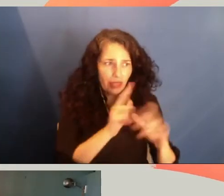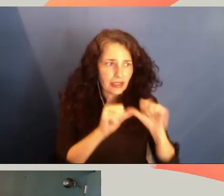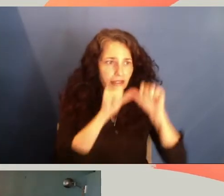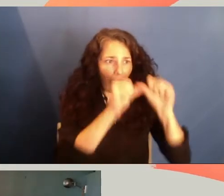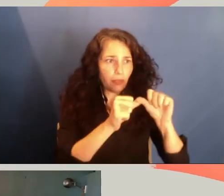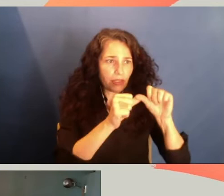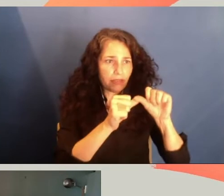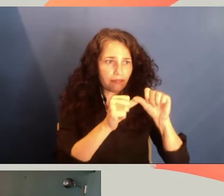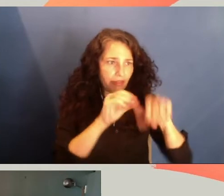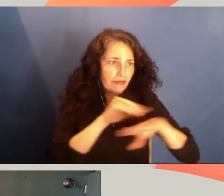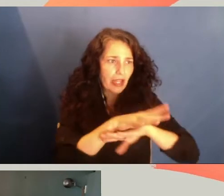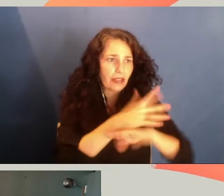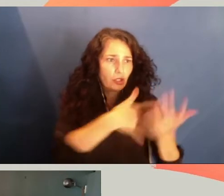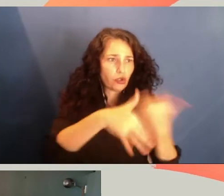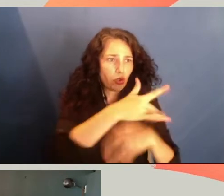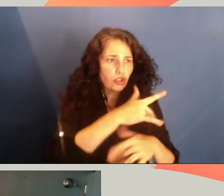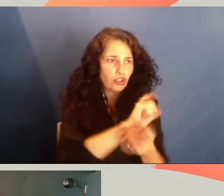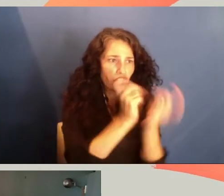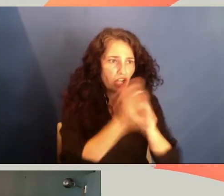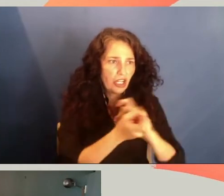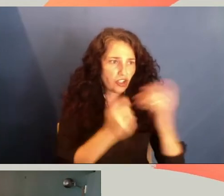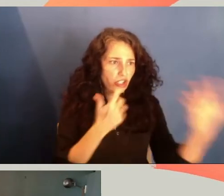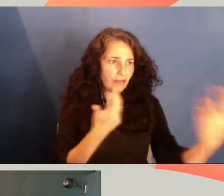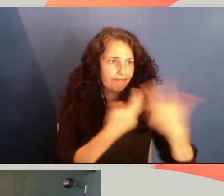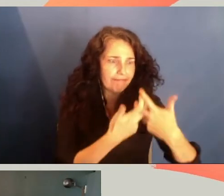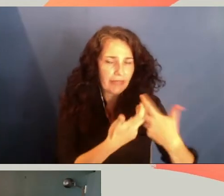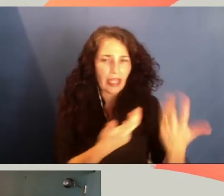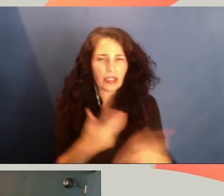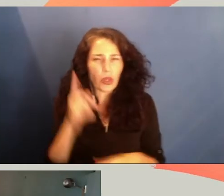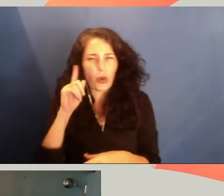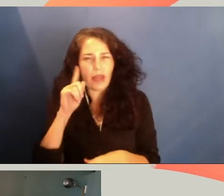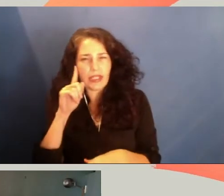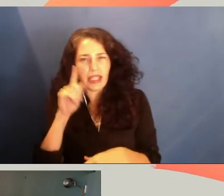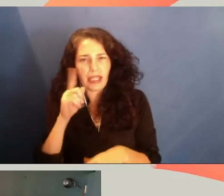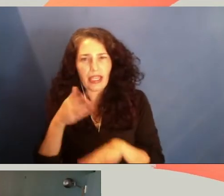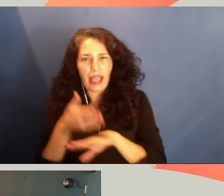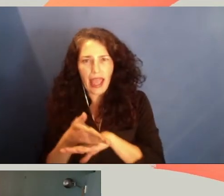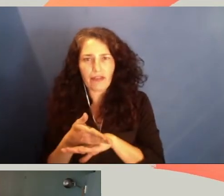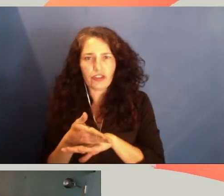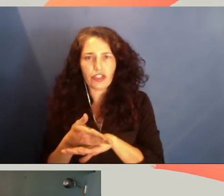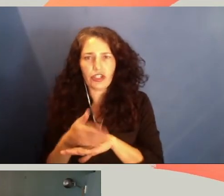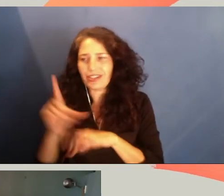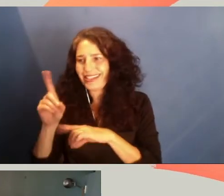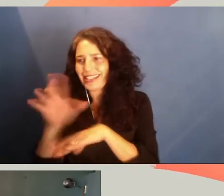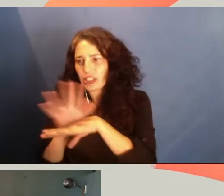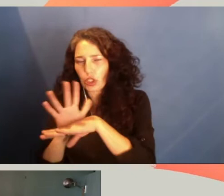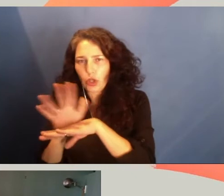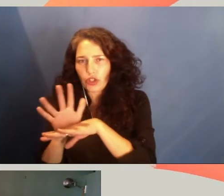I kept thinking about how in making "Disclosure", we could put equitable documentary power into action